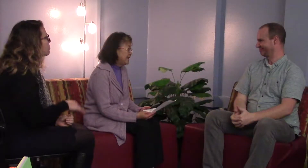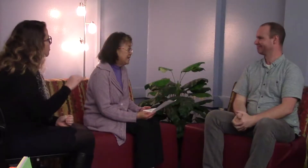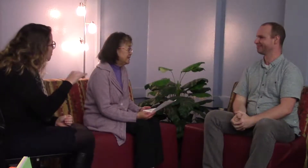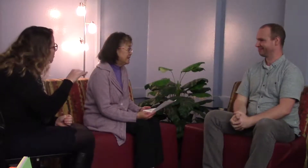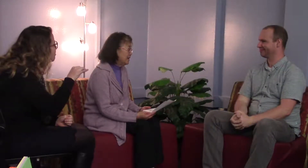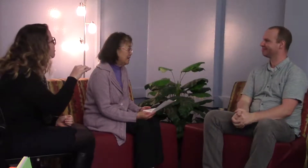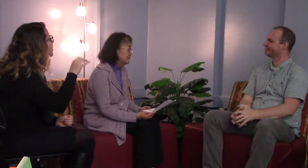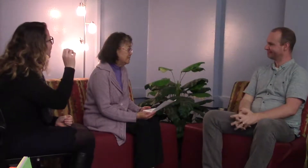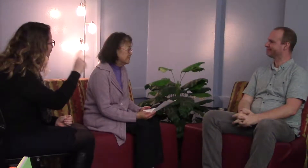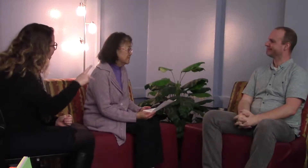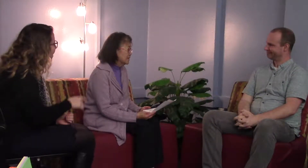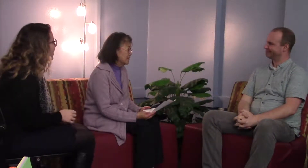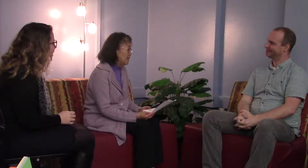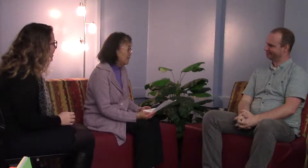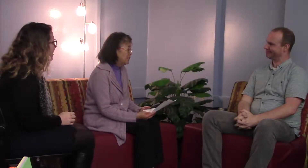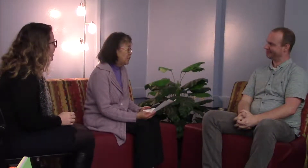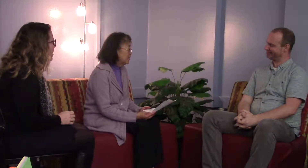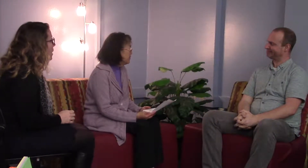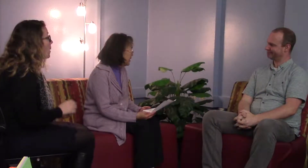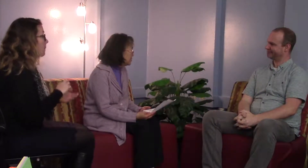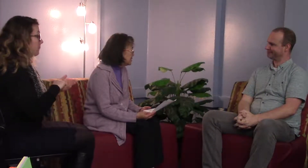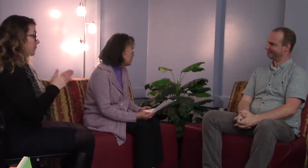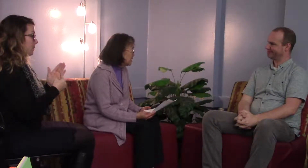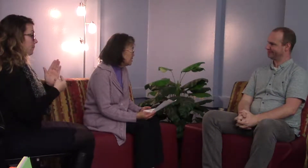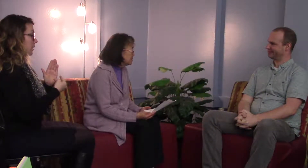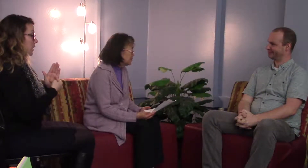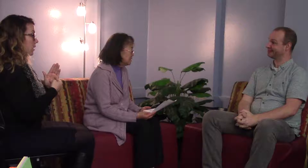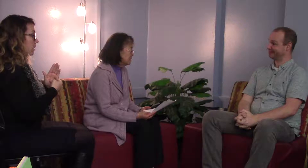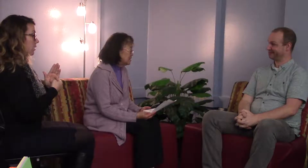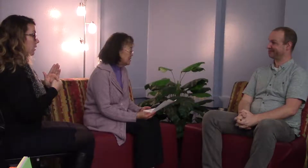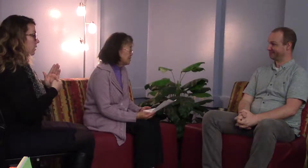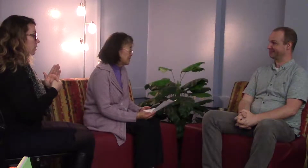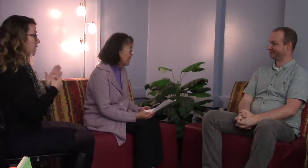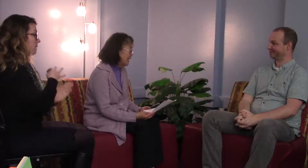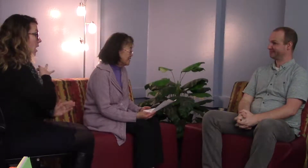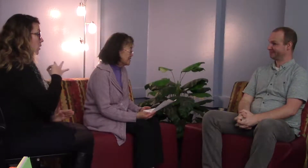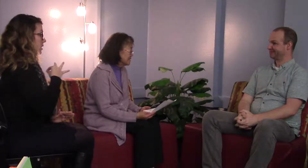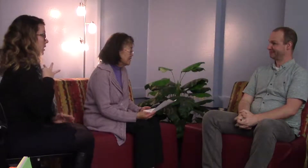Tu: Then, for faculty, when they teach a class,